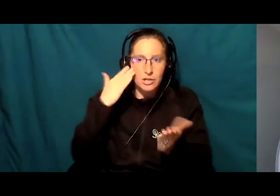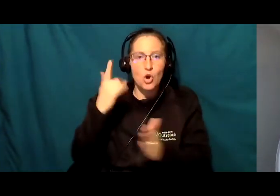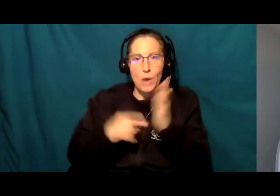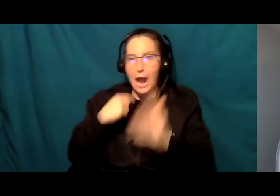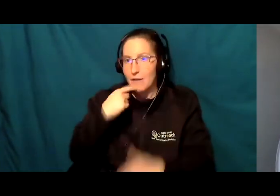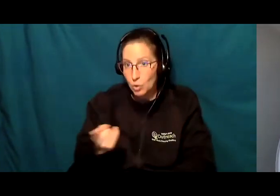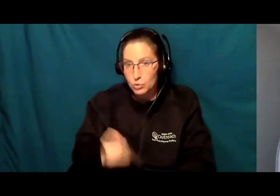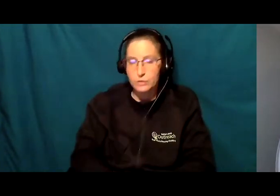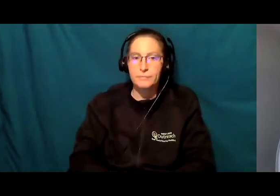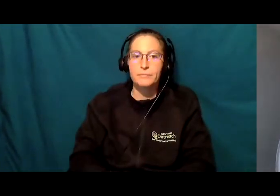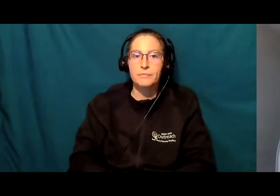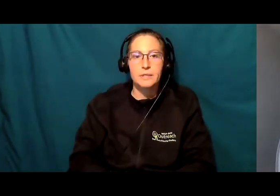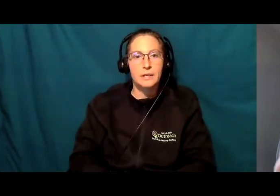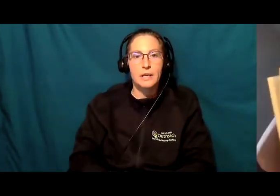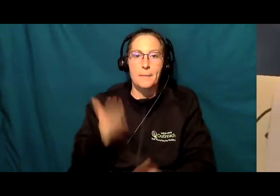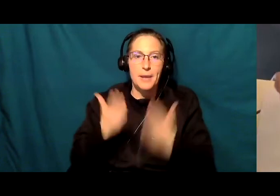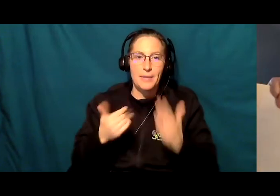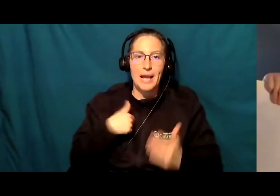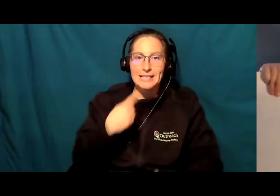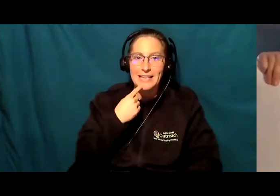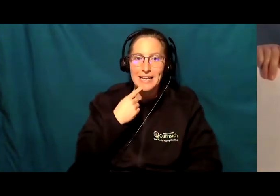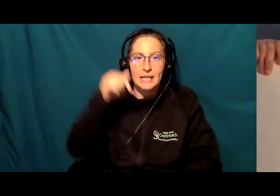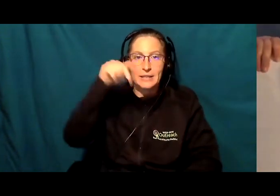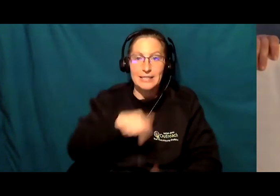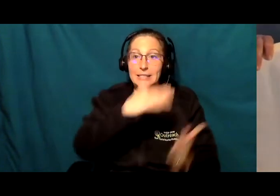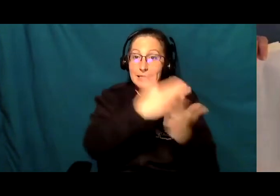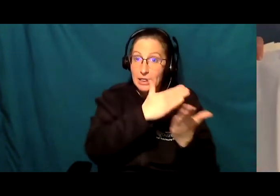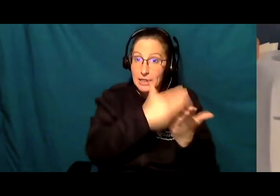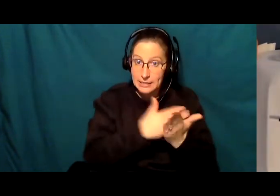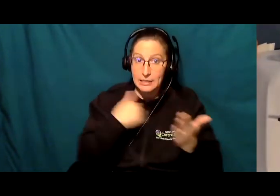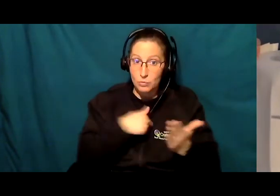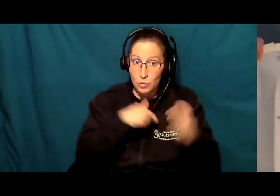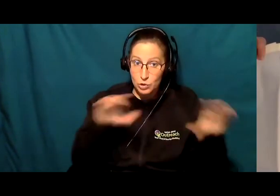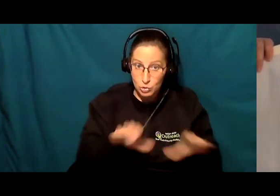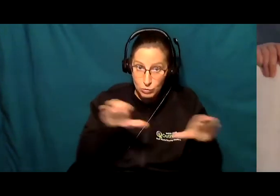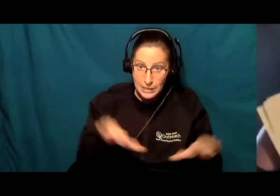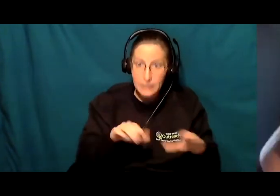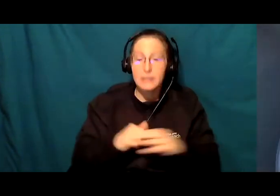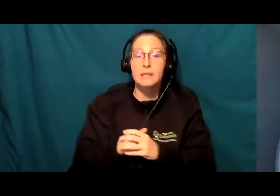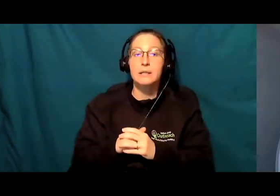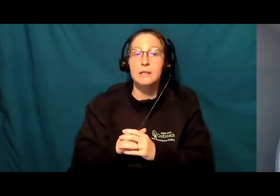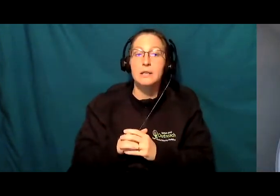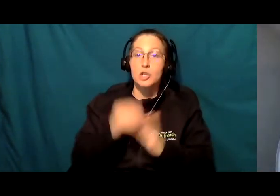And she just-- I might say, this is the lesson we're doing. And so there's notes to her.